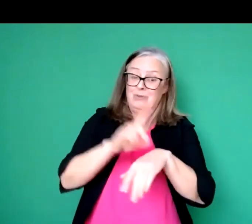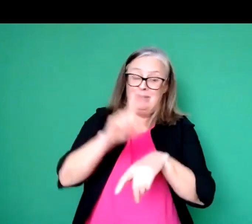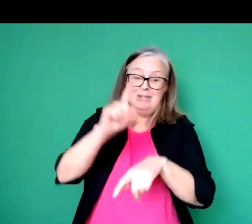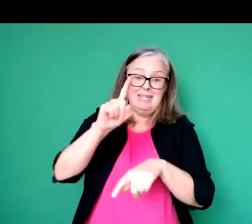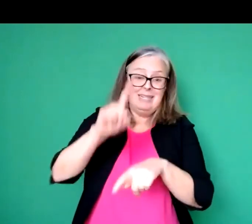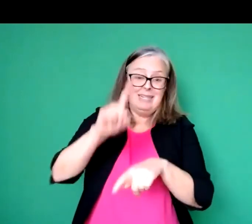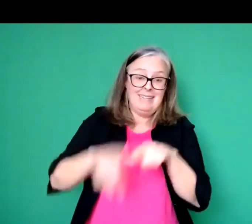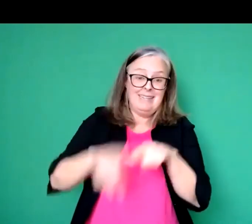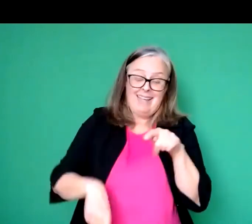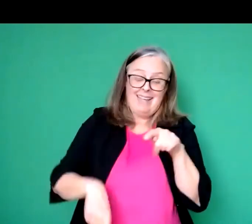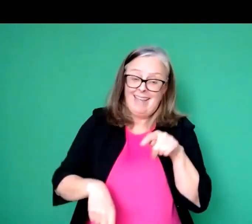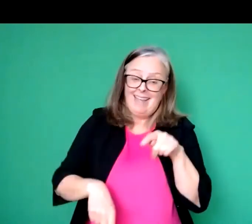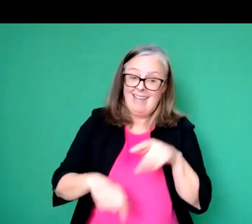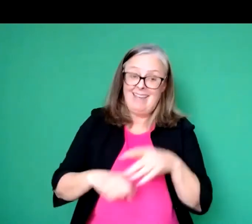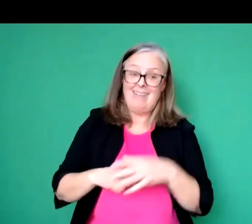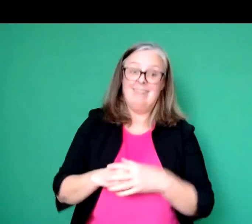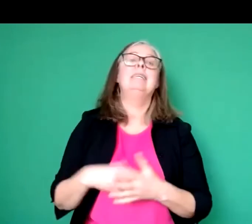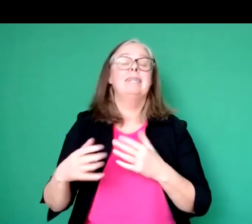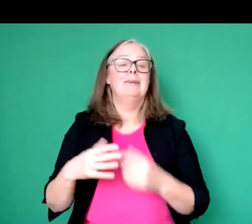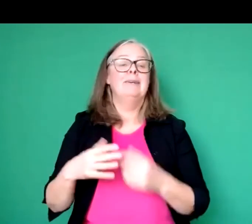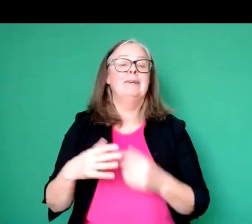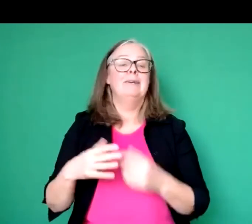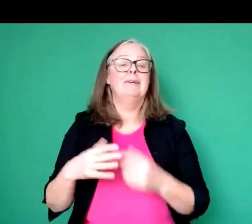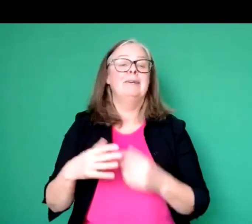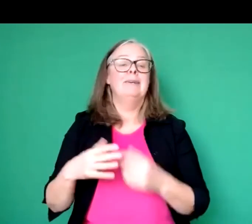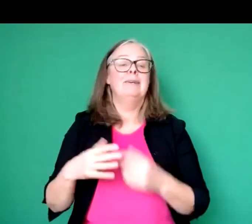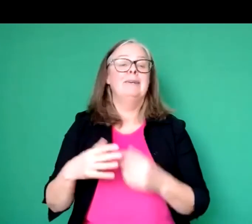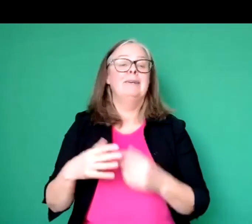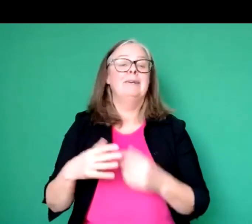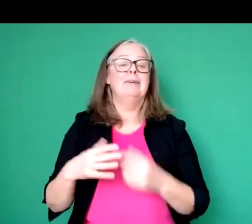out there are some questions i've not been keeping track so my phone has been trying to tell me that